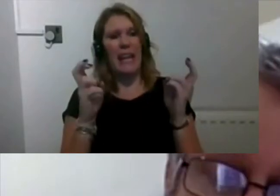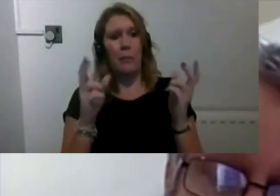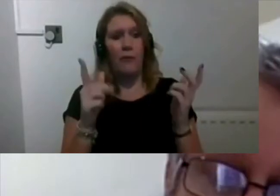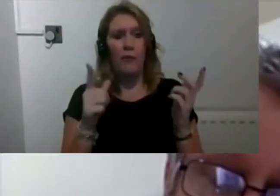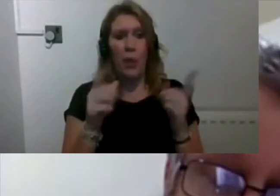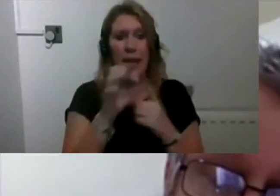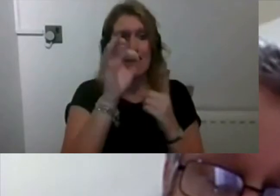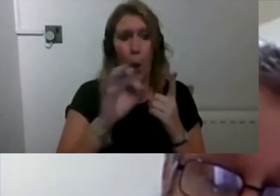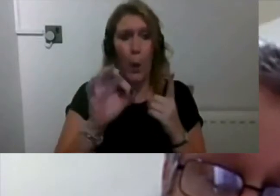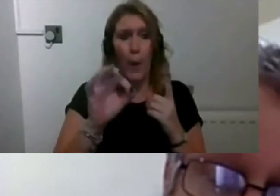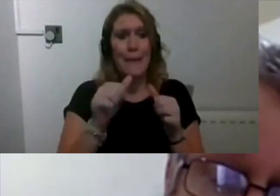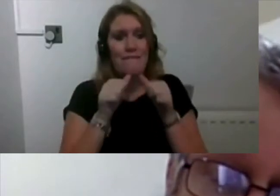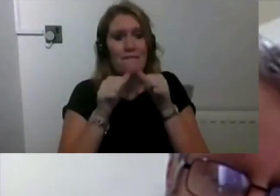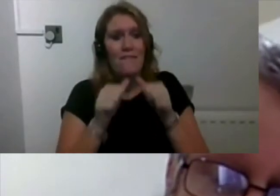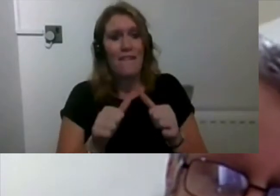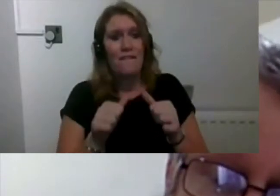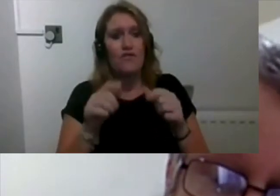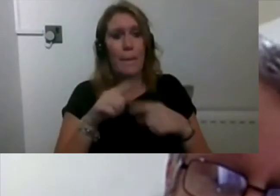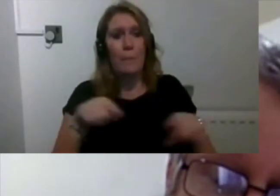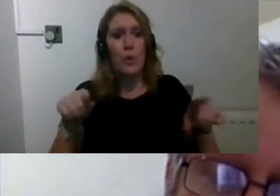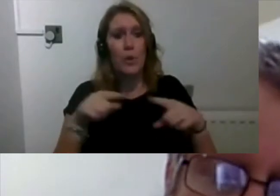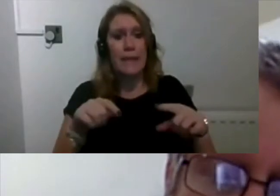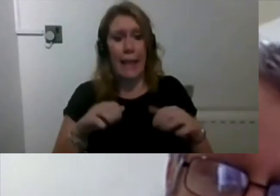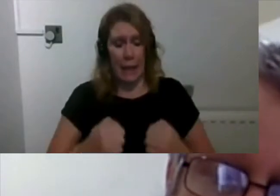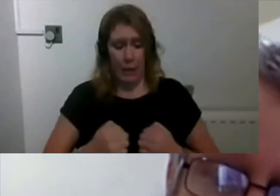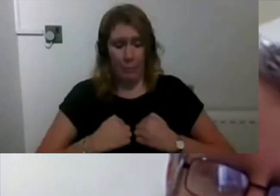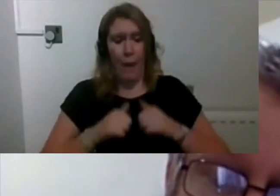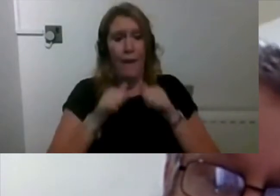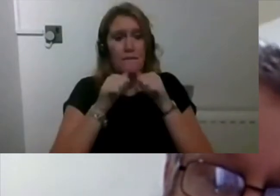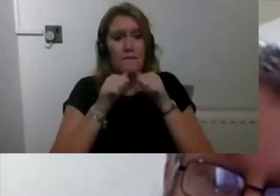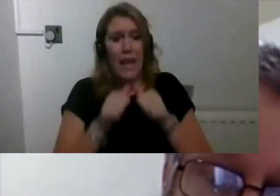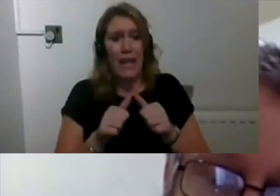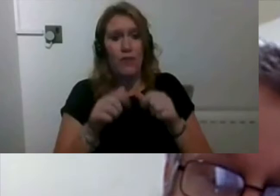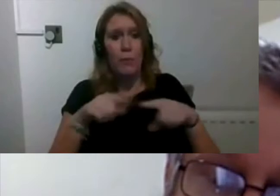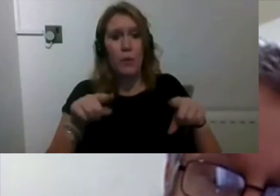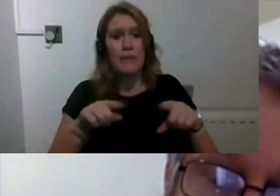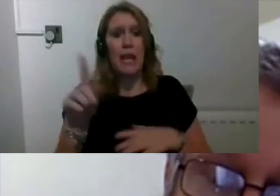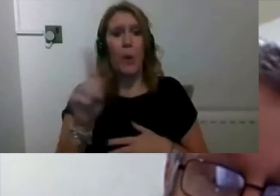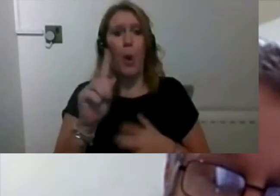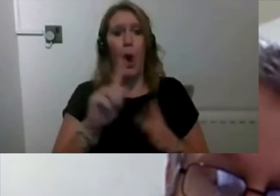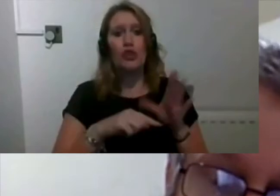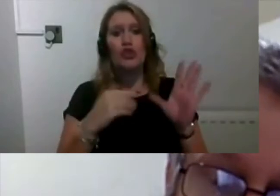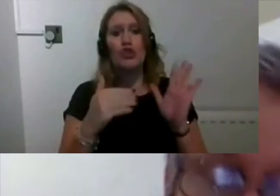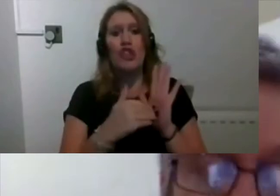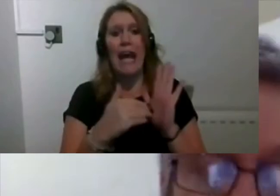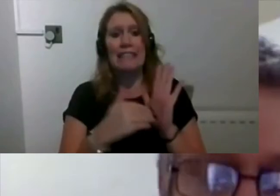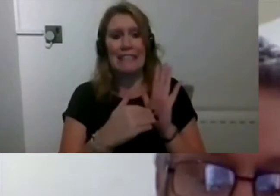favourite music is jazz. This is called Jazz Is.